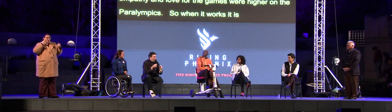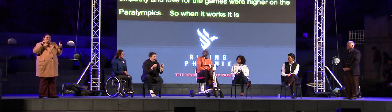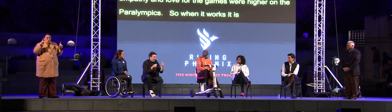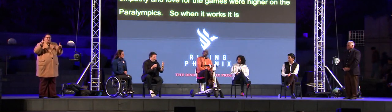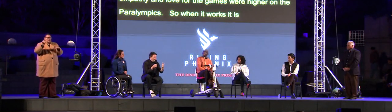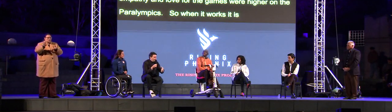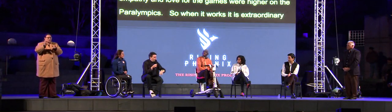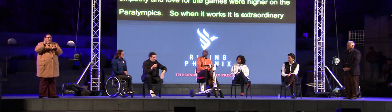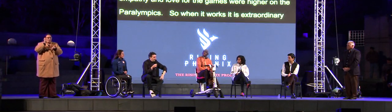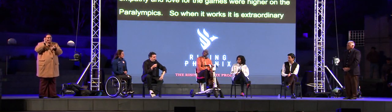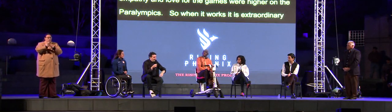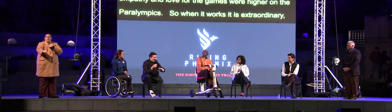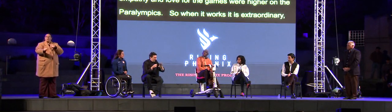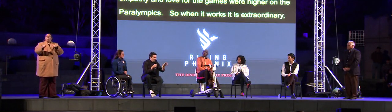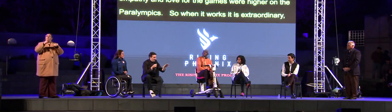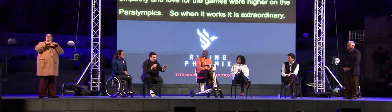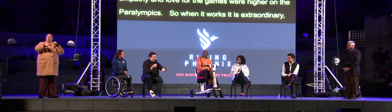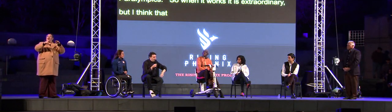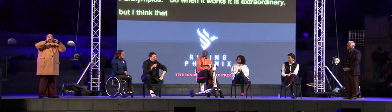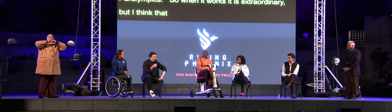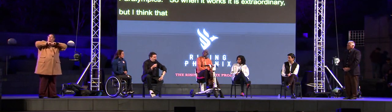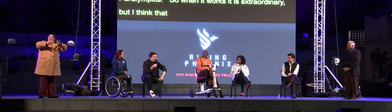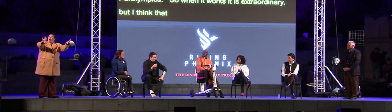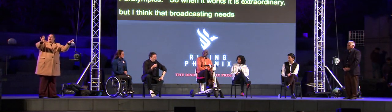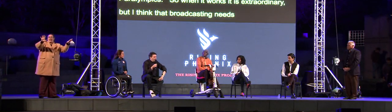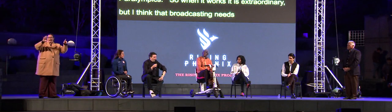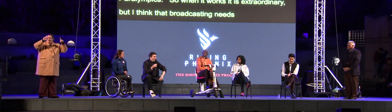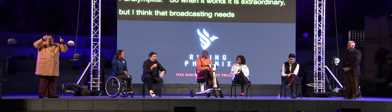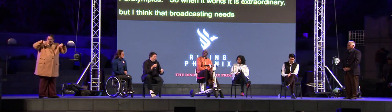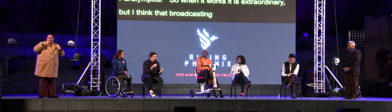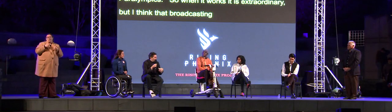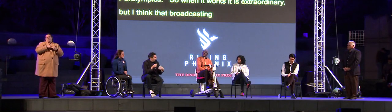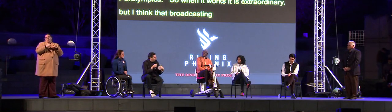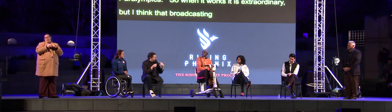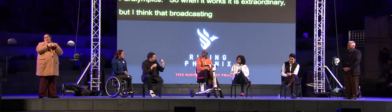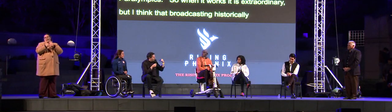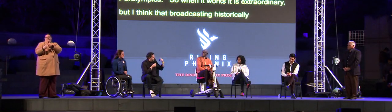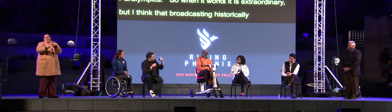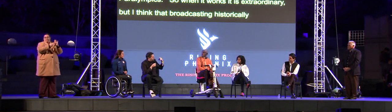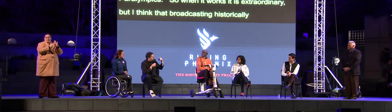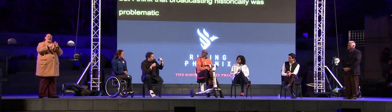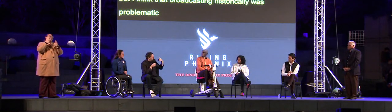But I think that broadcasting piece, historically, was problematic. I'd like to think now that's what we're trying to do